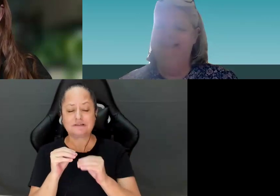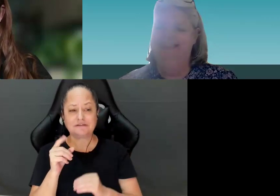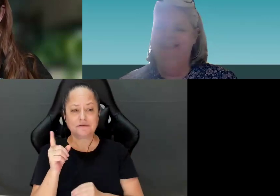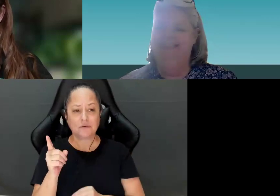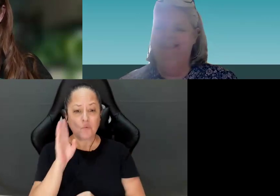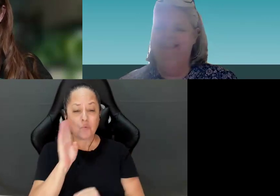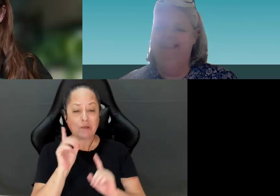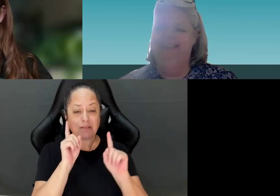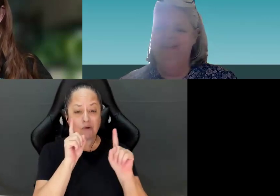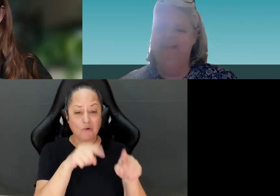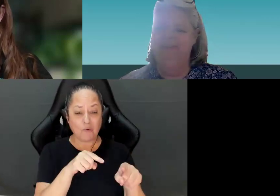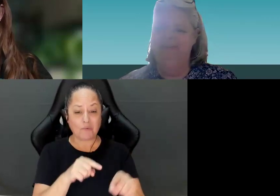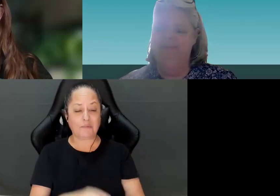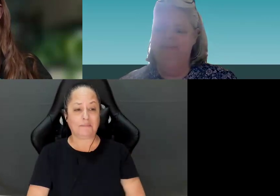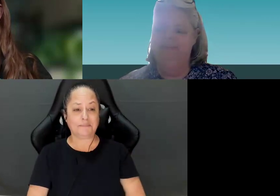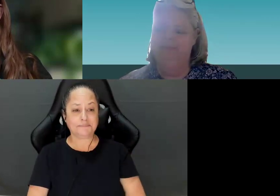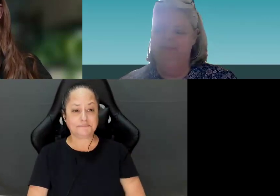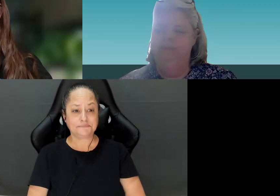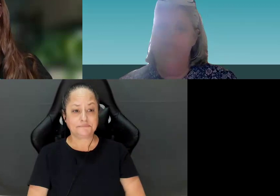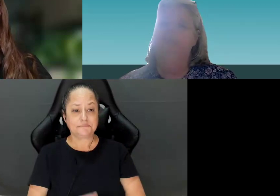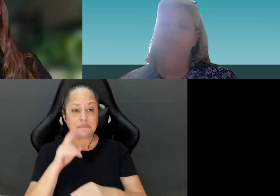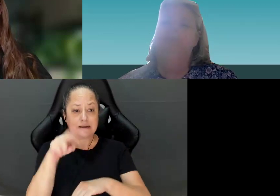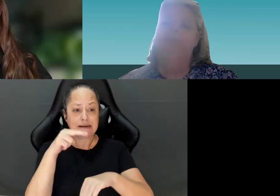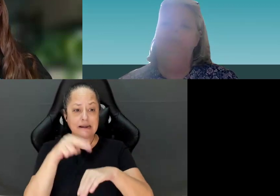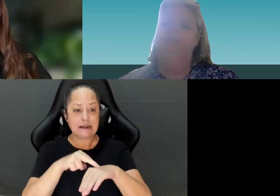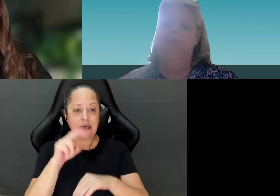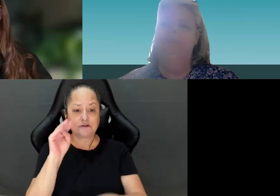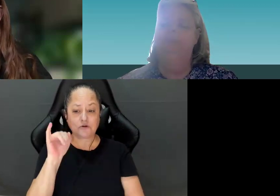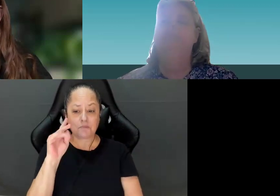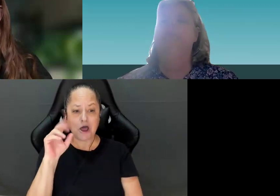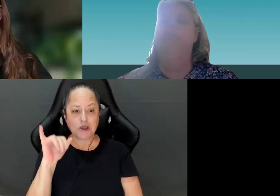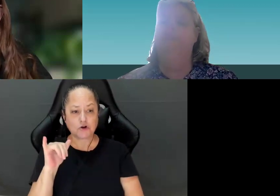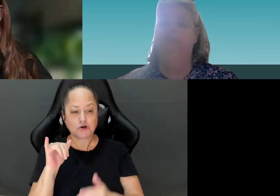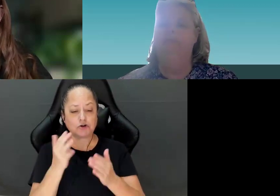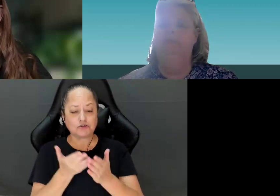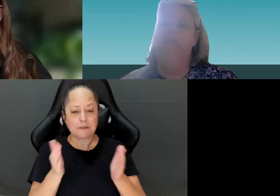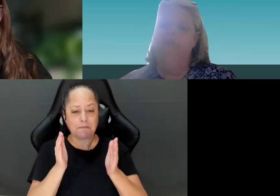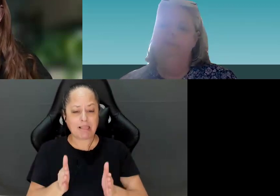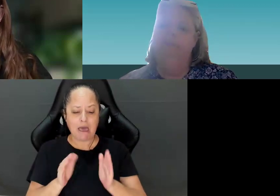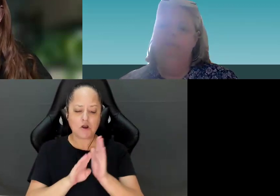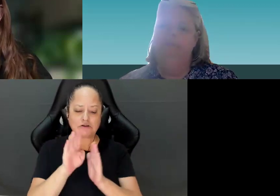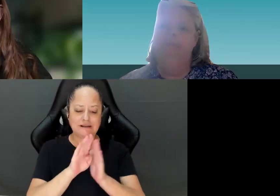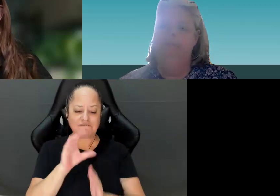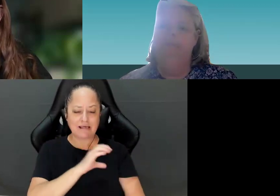So we will go to the National Minority Supplier Development Council, for example, last year